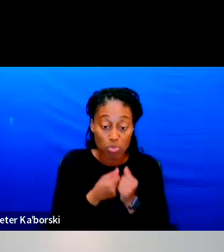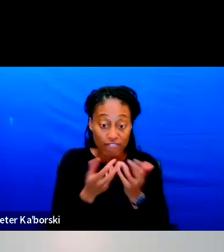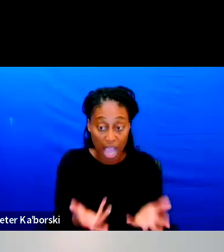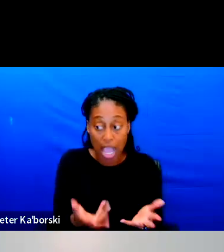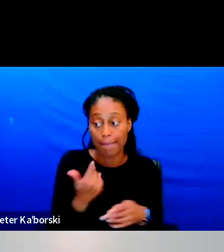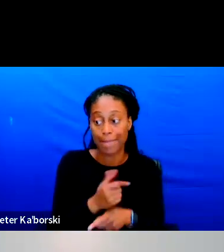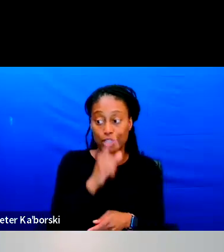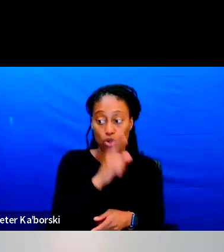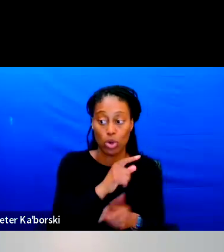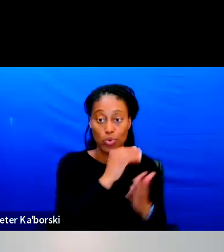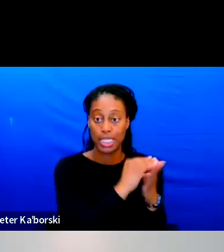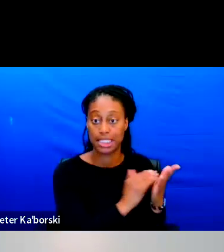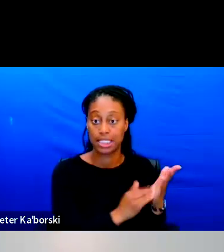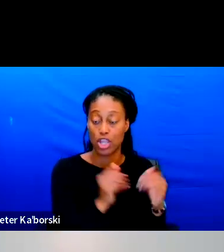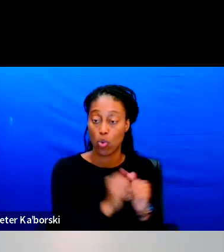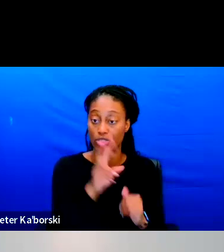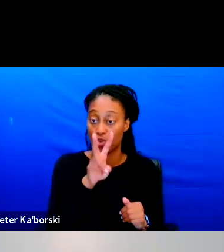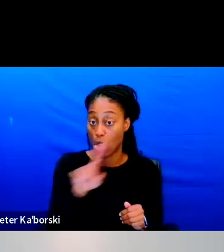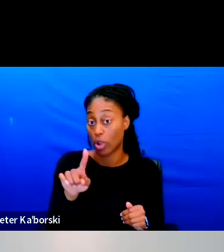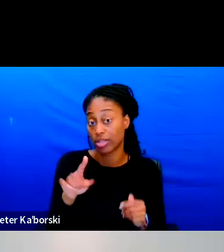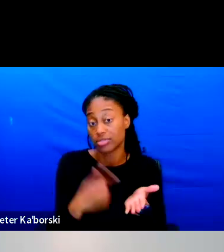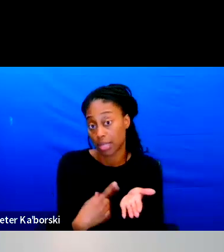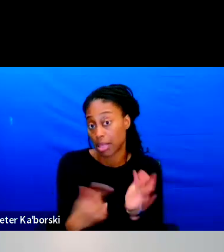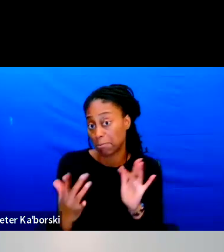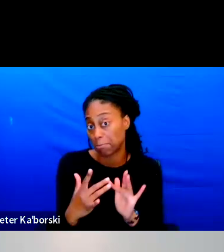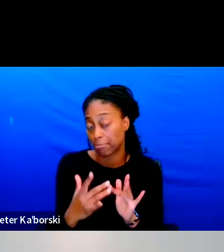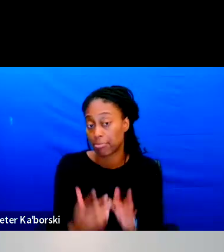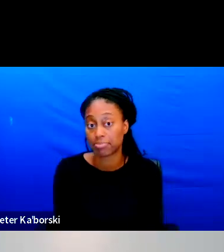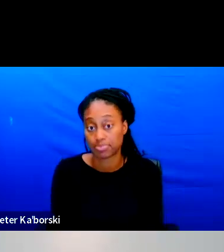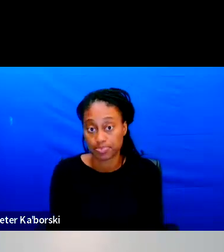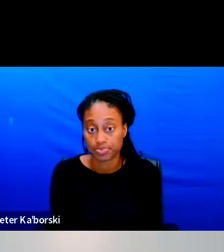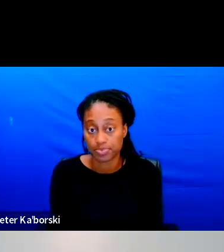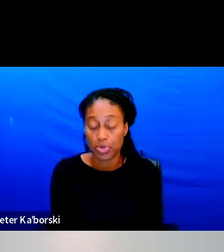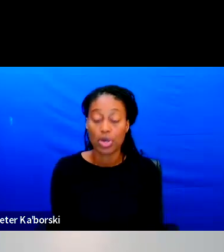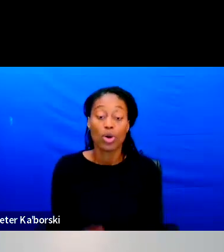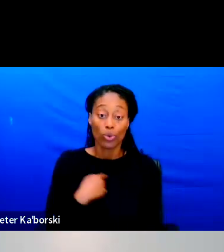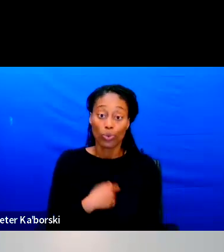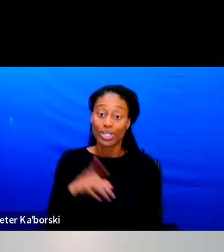Kyle Kleist: So we do get some contact through that. Kyle Kleist: But we've added it to our website where people can just